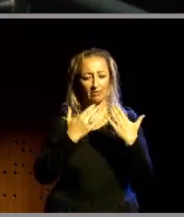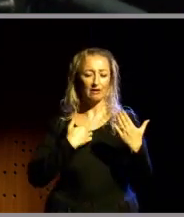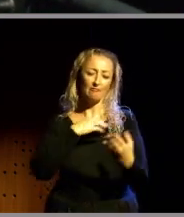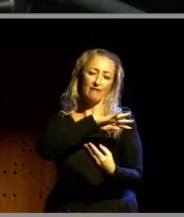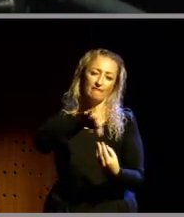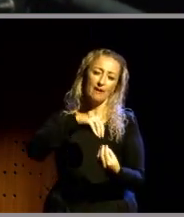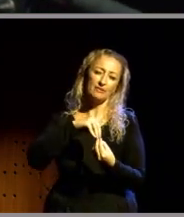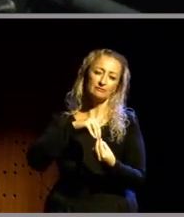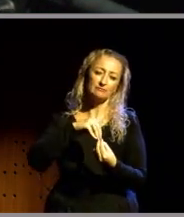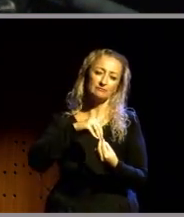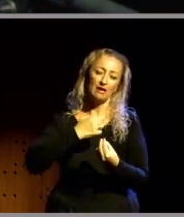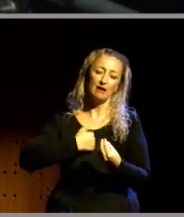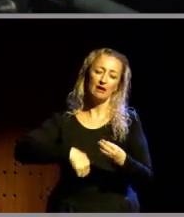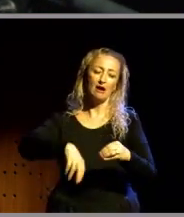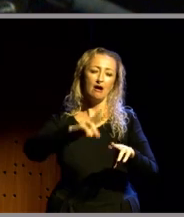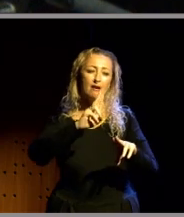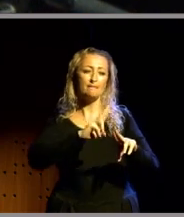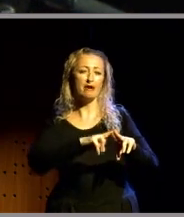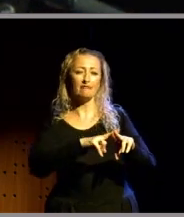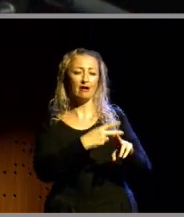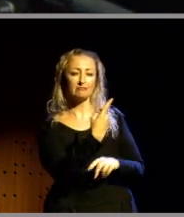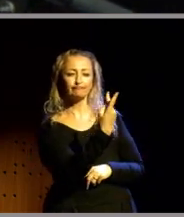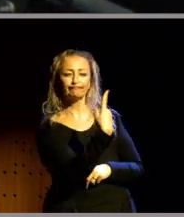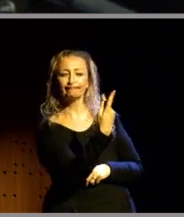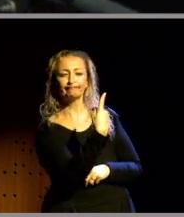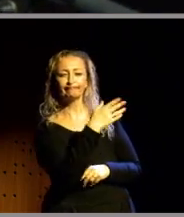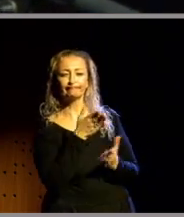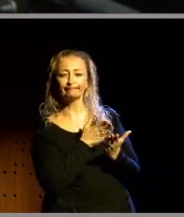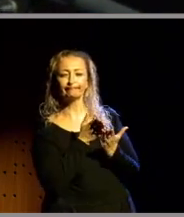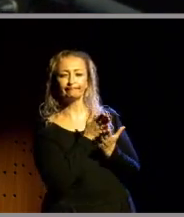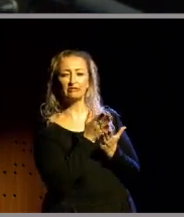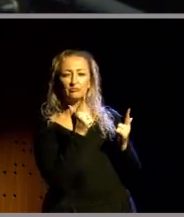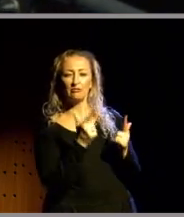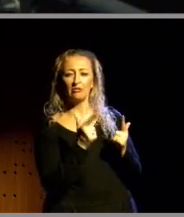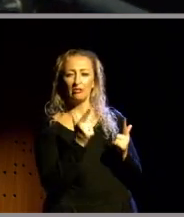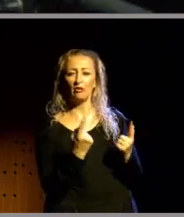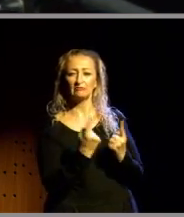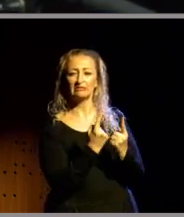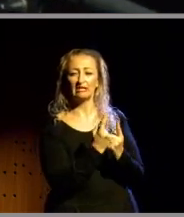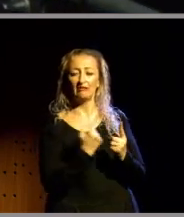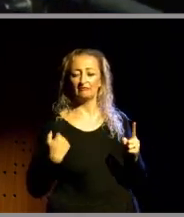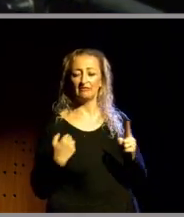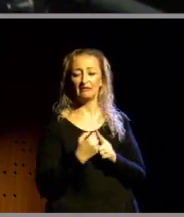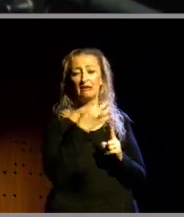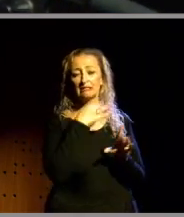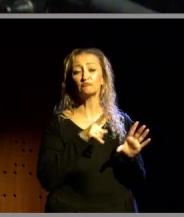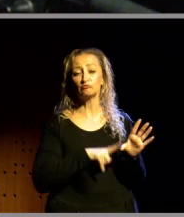My father we've been through a lot of stuff past couple of years and...